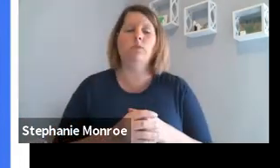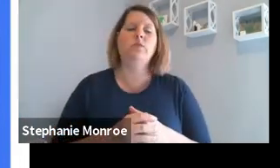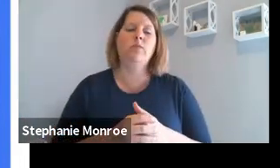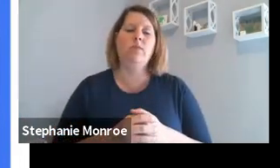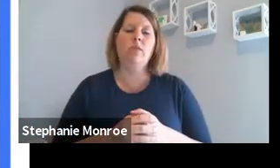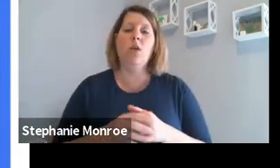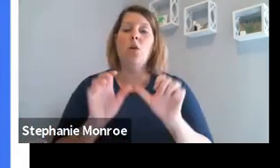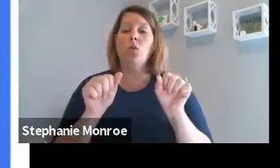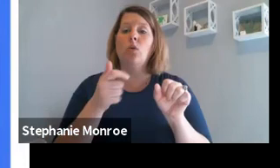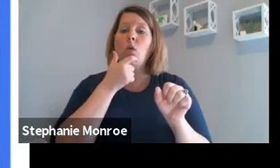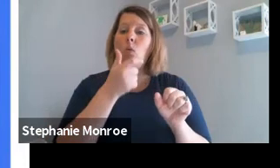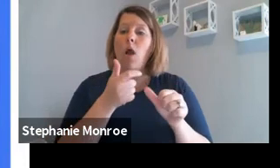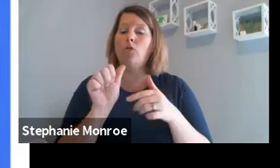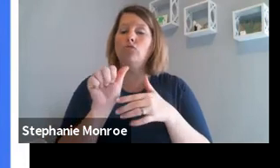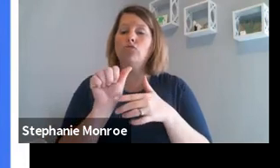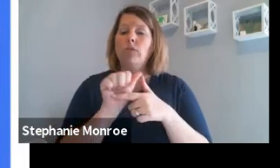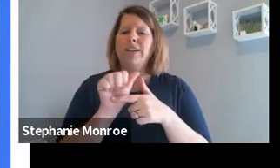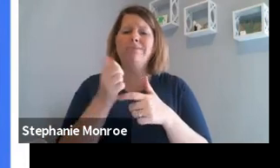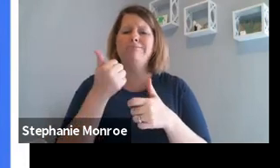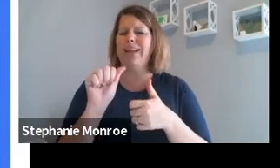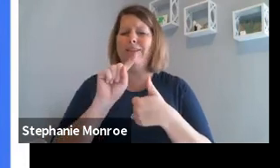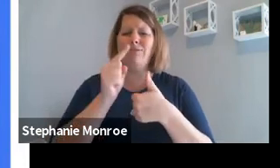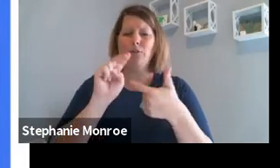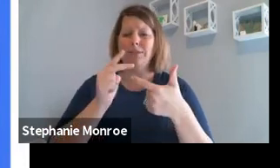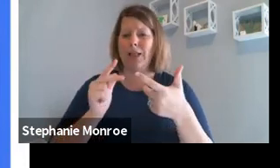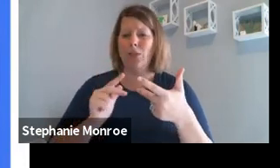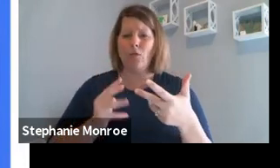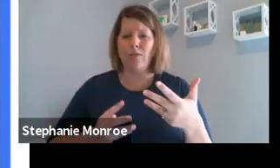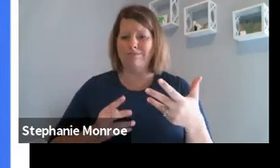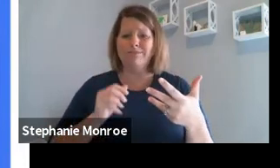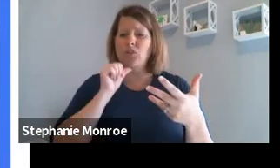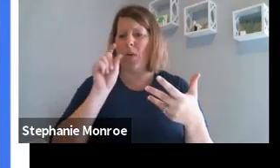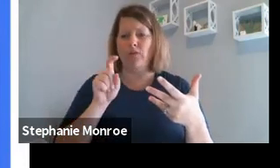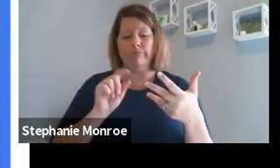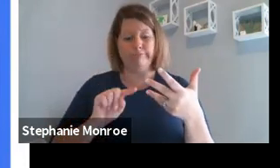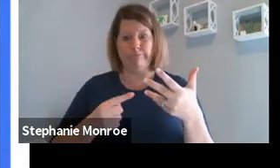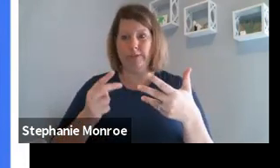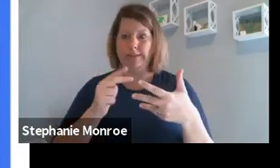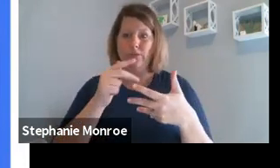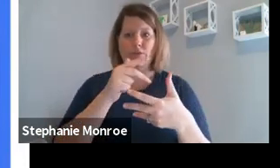You can watch the trainings in any order you like, to see what you would like.